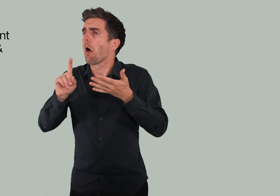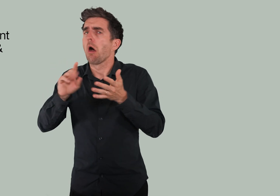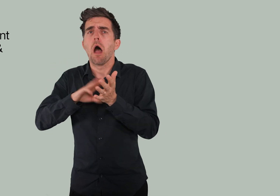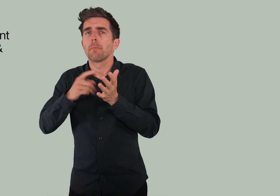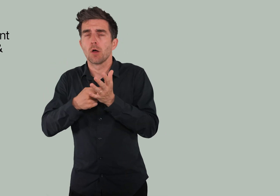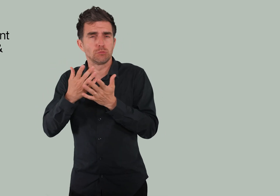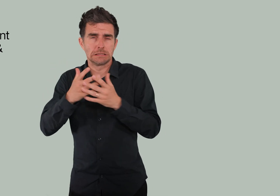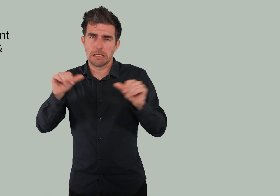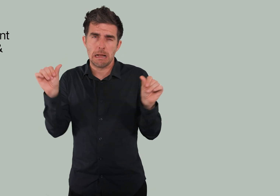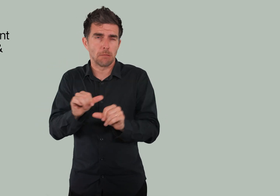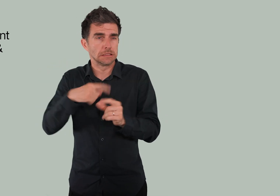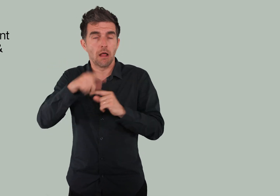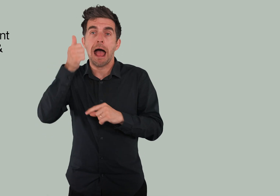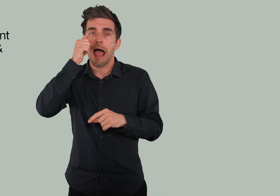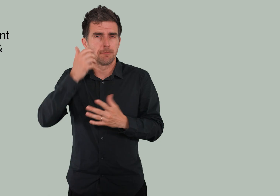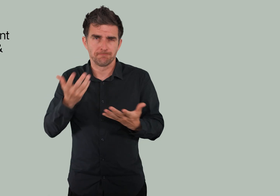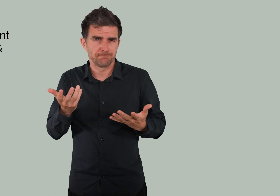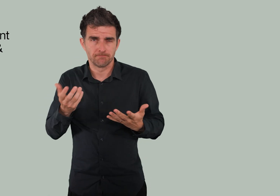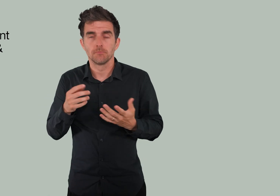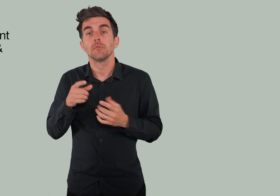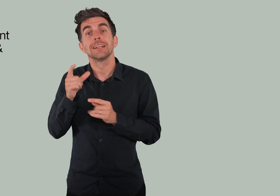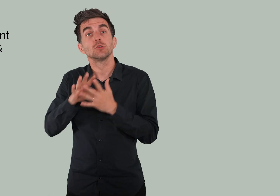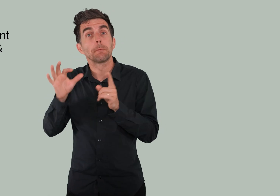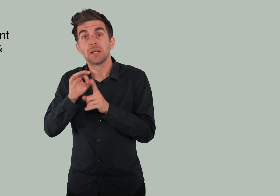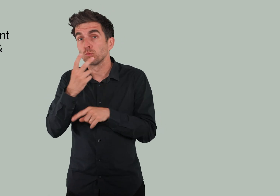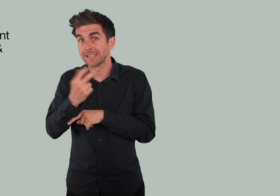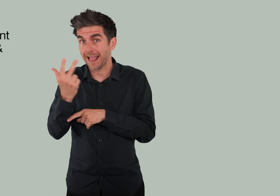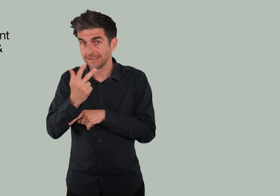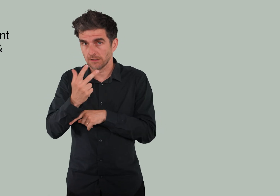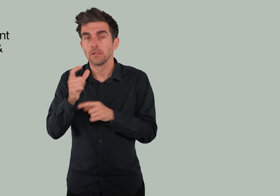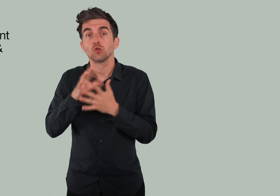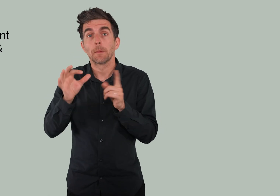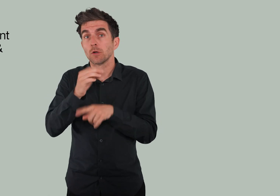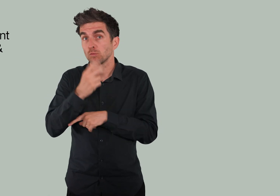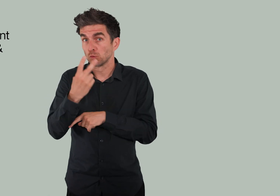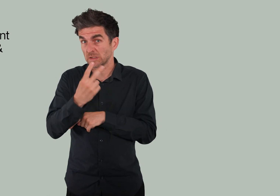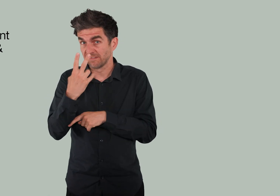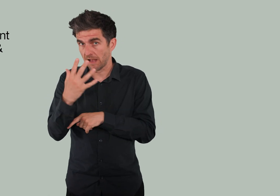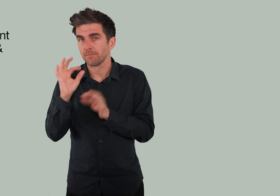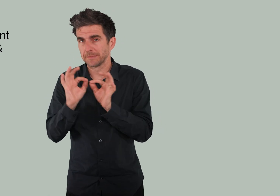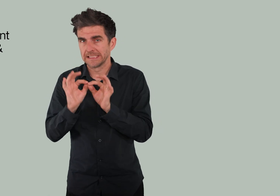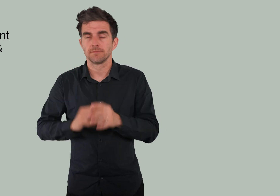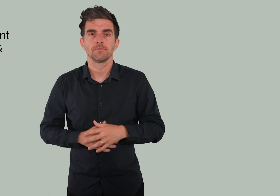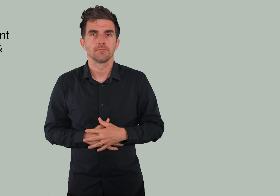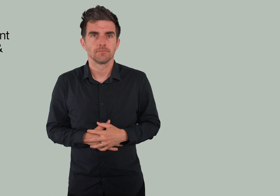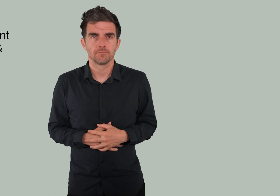of MRs often remains limited (DWP, 2018; DWP, 2025b).